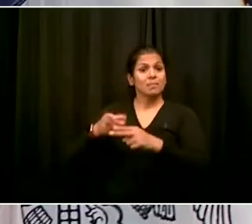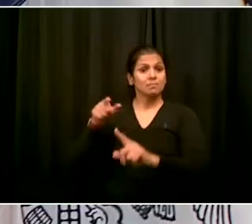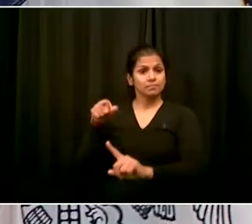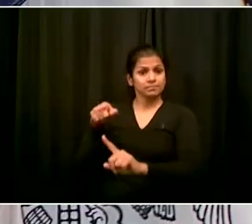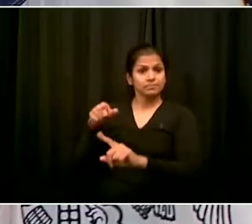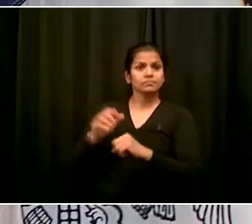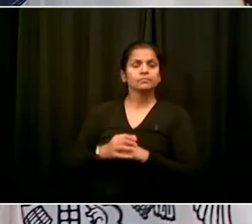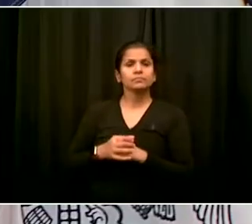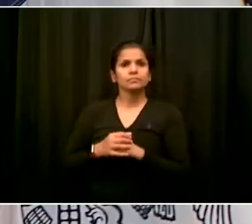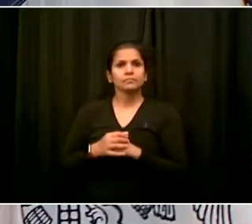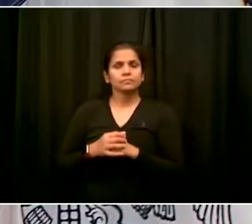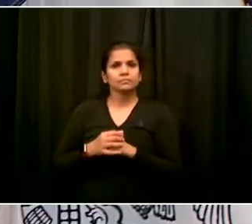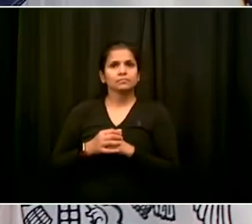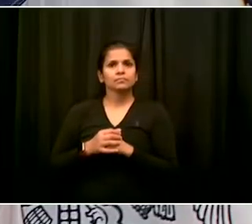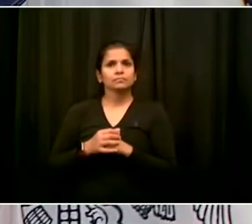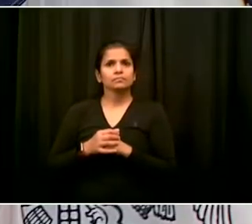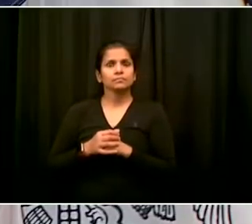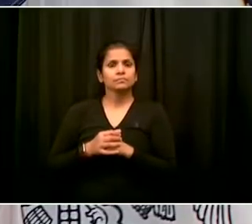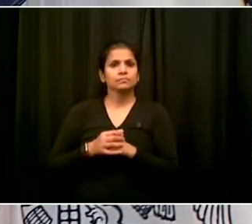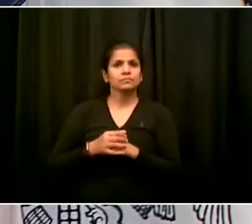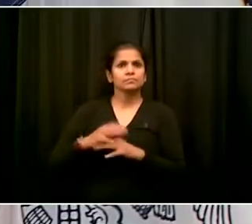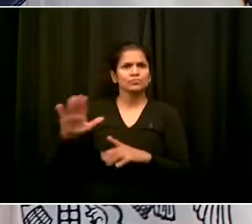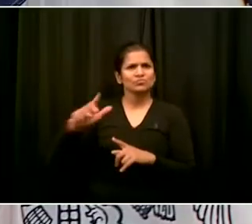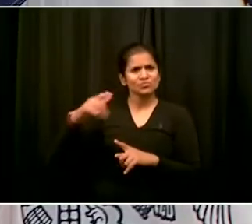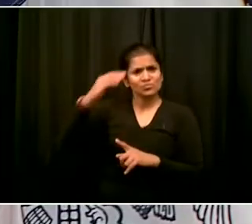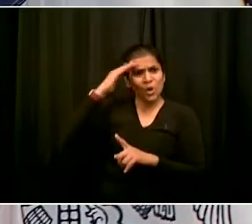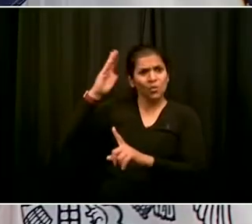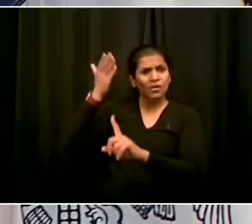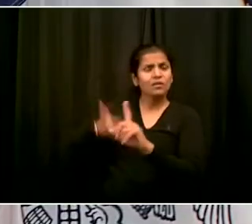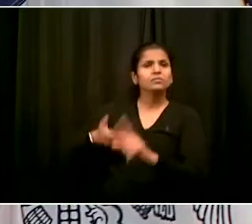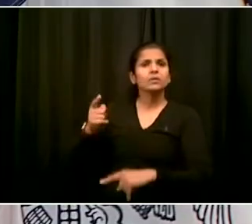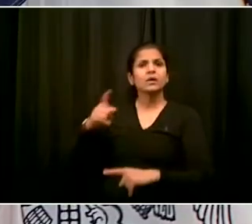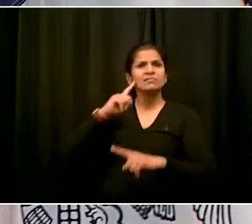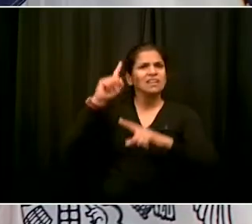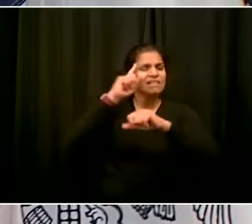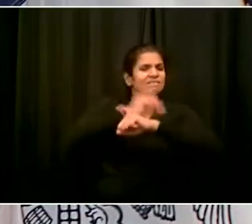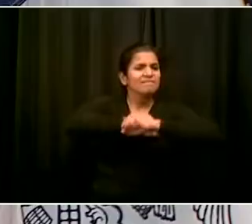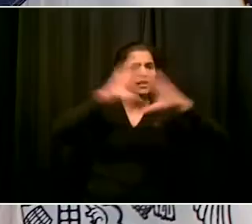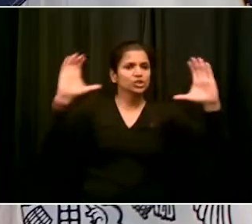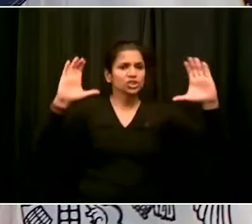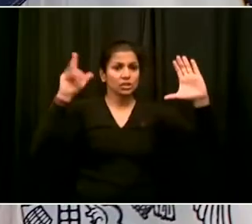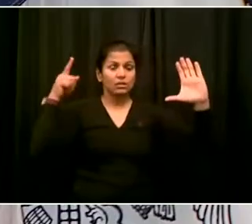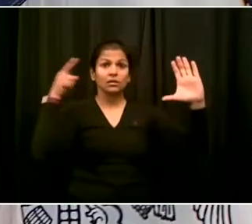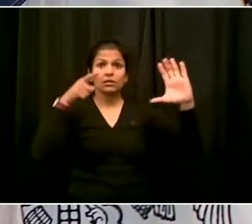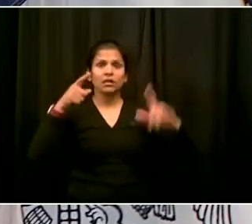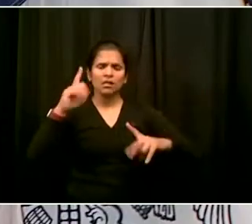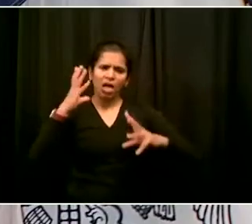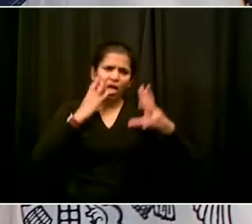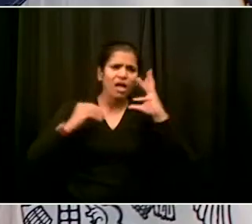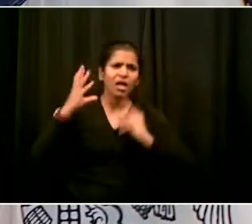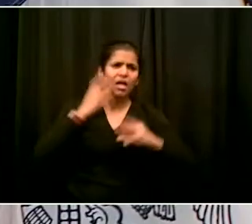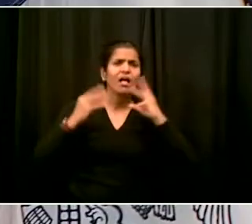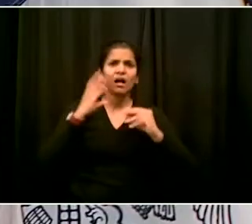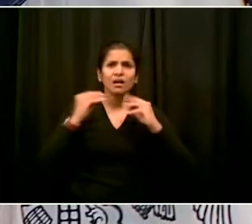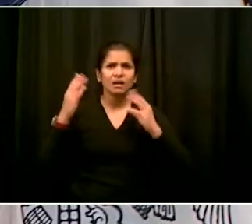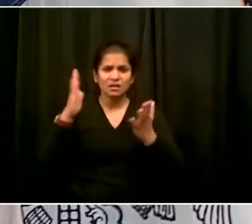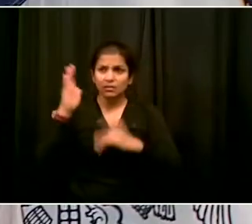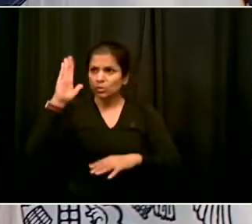AND FAR BEYOND THE CITY, SOMEONE WHO HAS R RALEALELY SHOWN TREMES